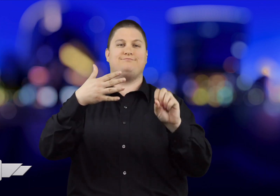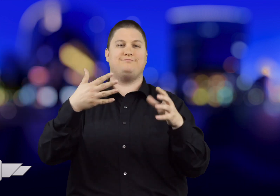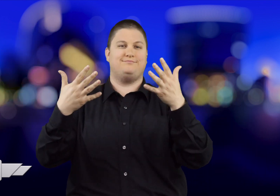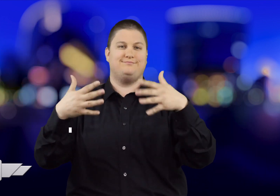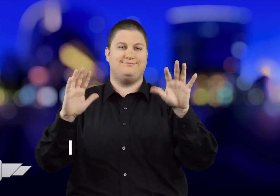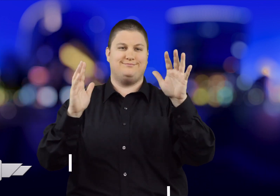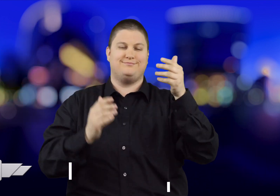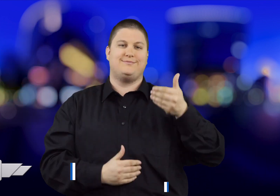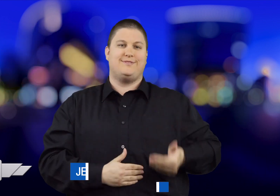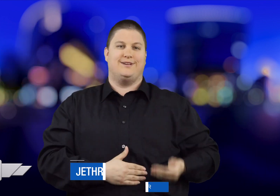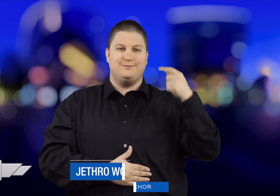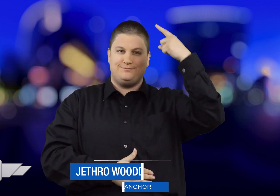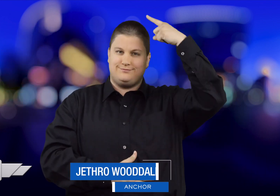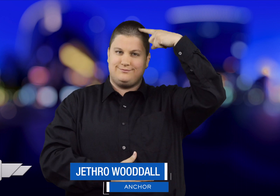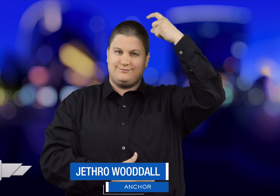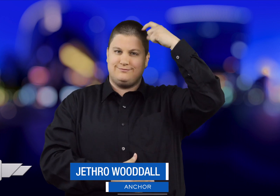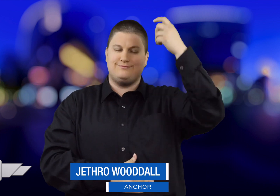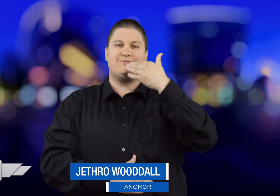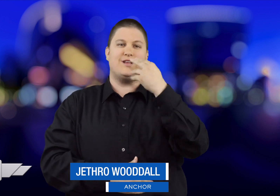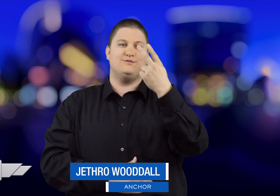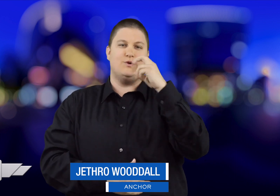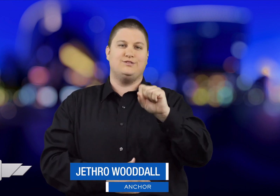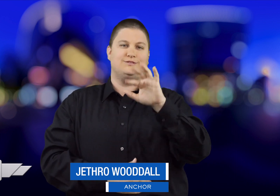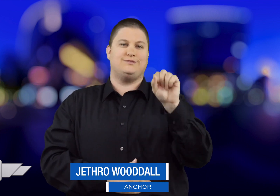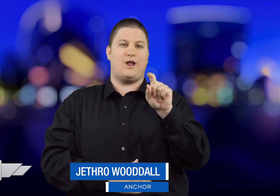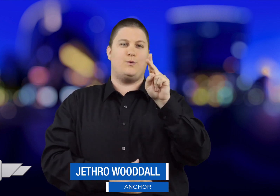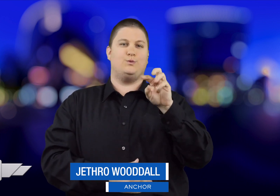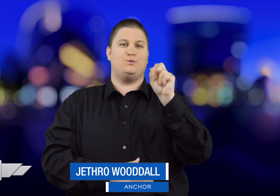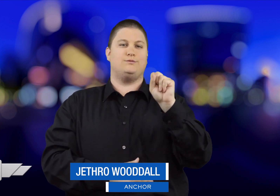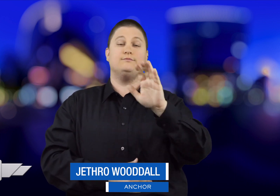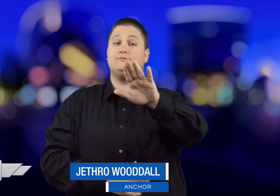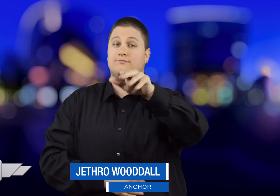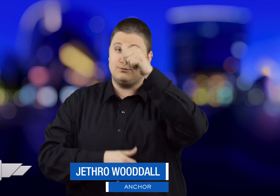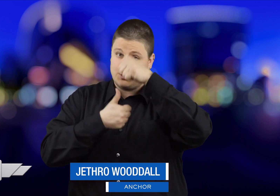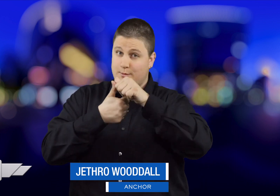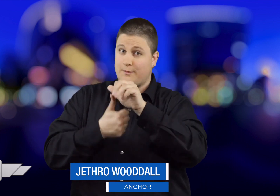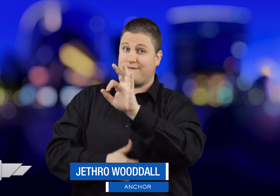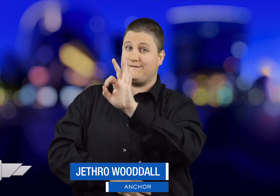And those are your top stories for today. I'm Jethro Wooddall. Thank you for watching Sign1News.